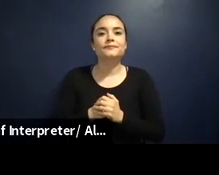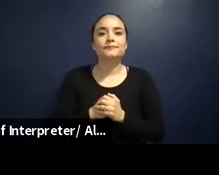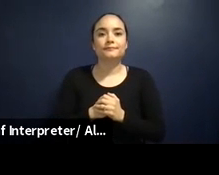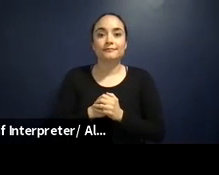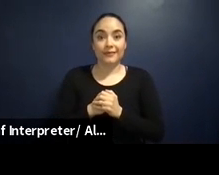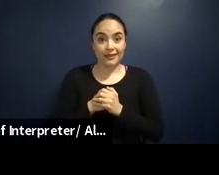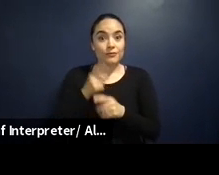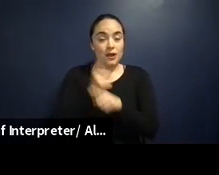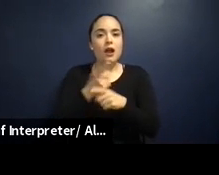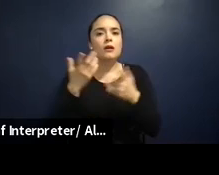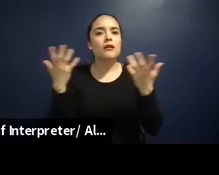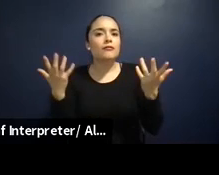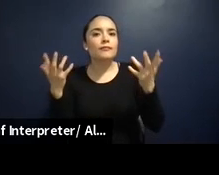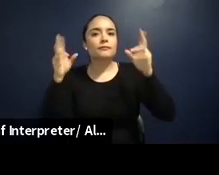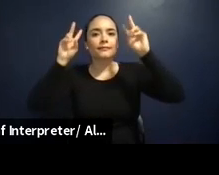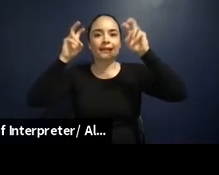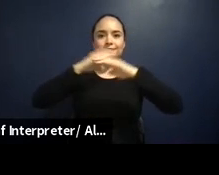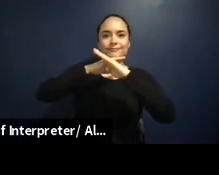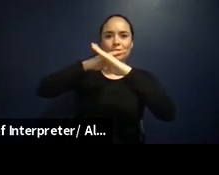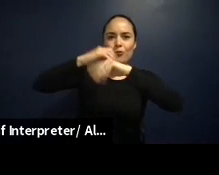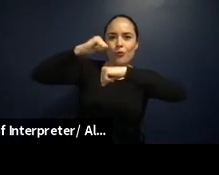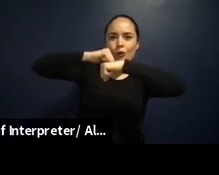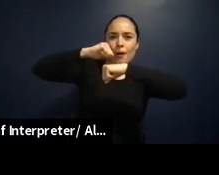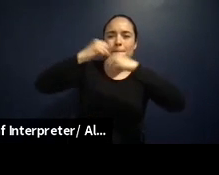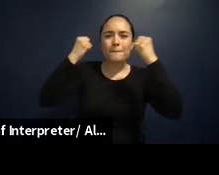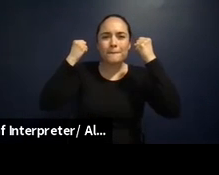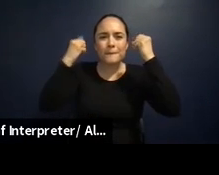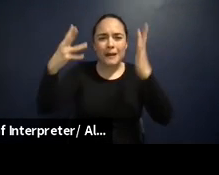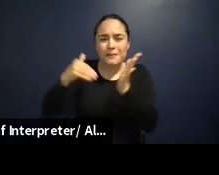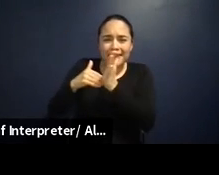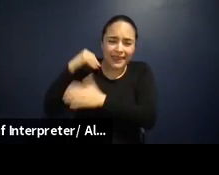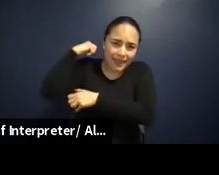years and millions of years after. So that's a nice protection of those beautiful fossils